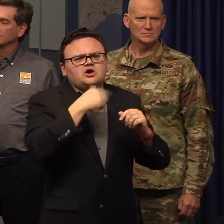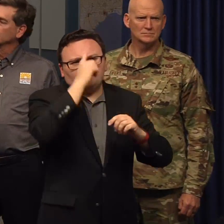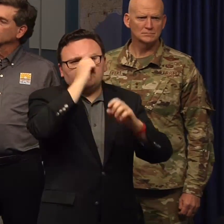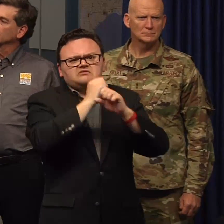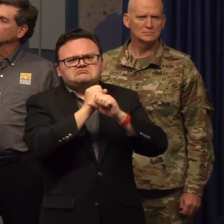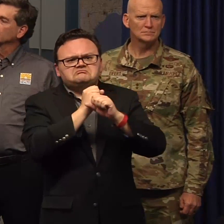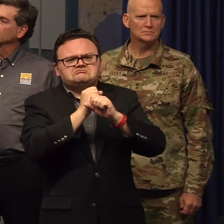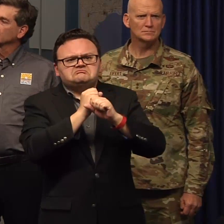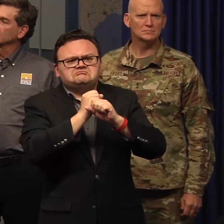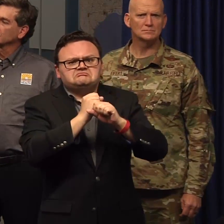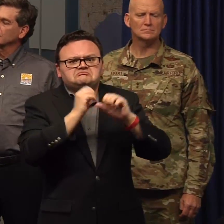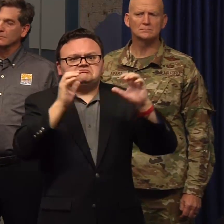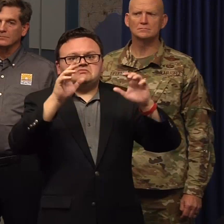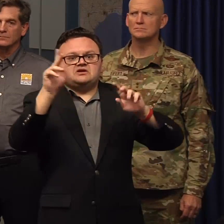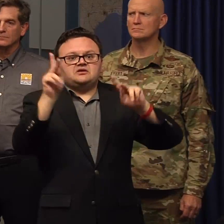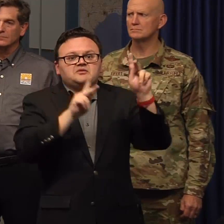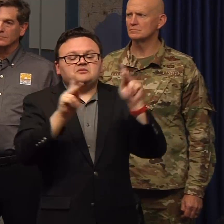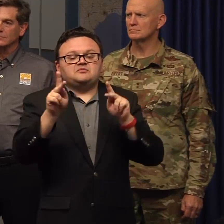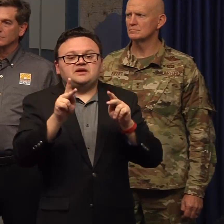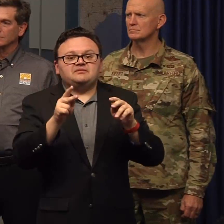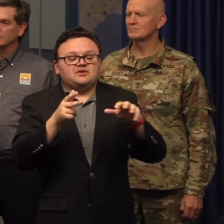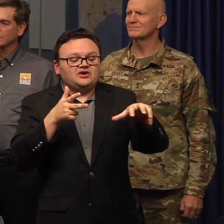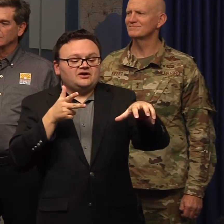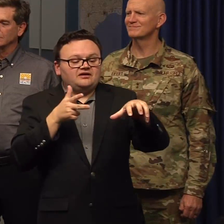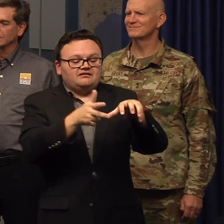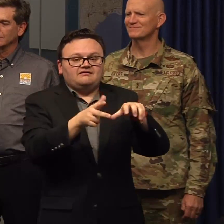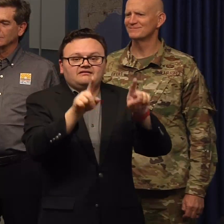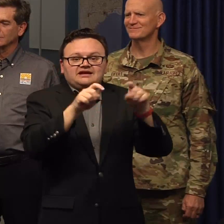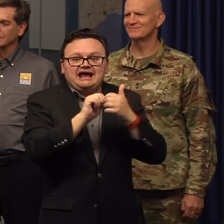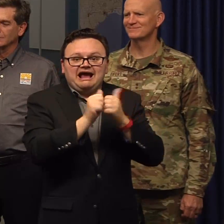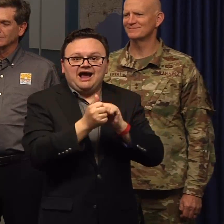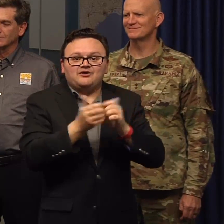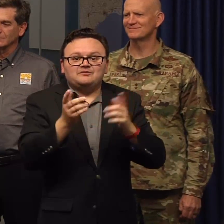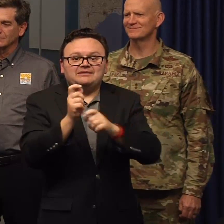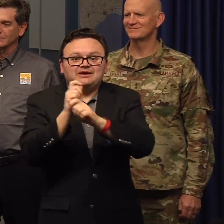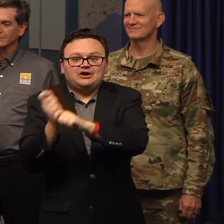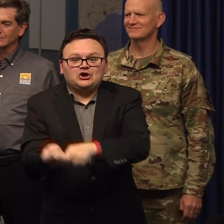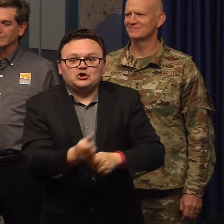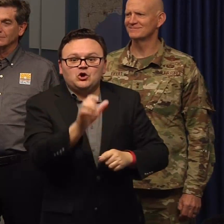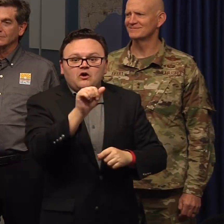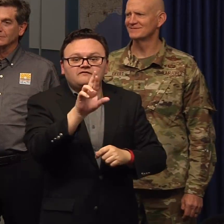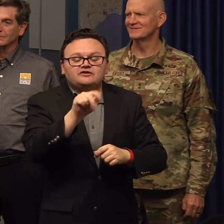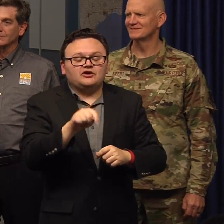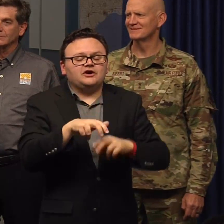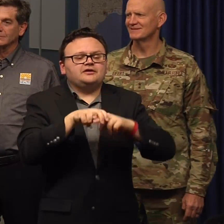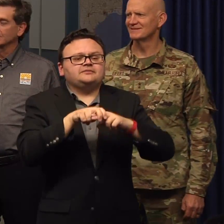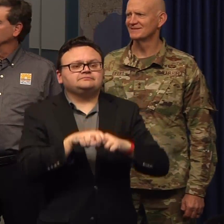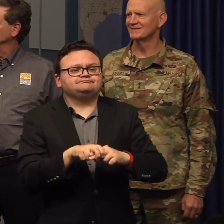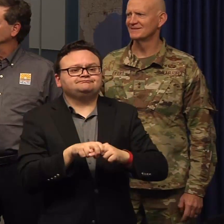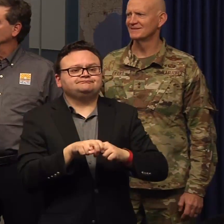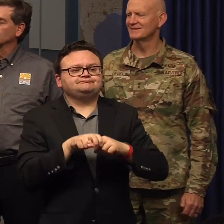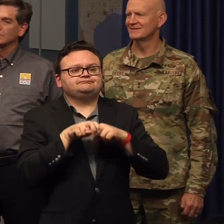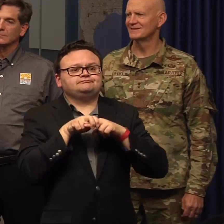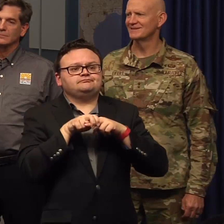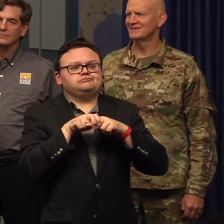THE VILLAGES, WE'RE ENVISIONING